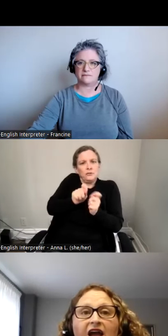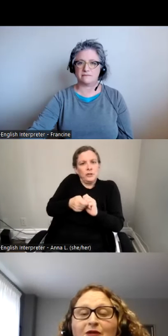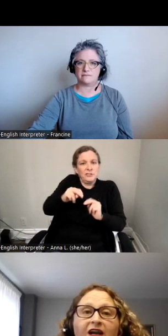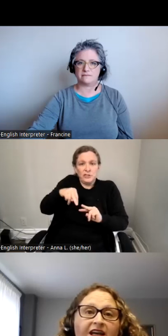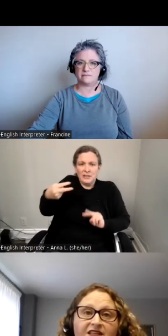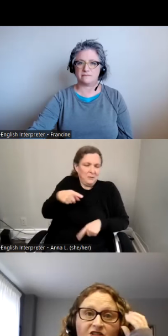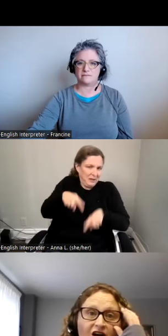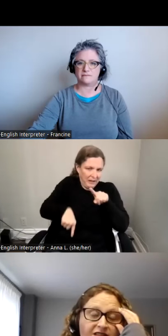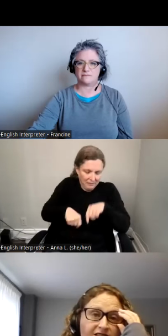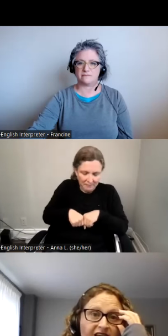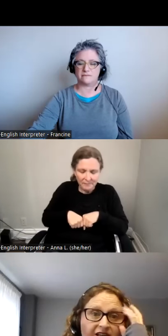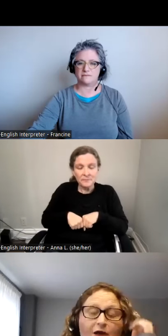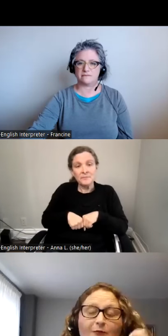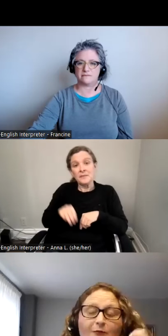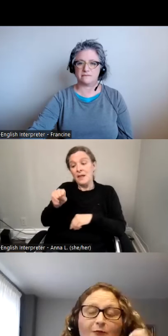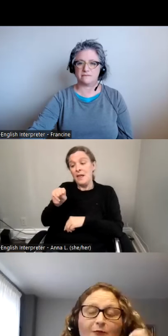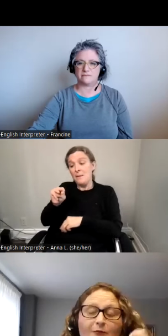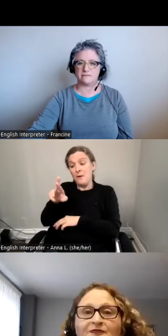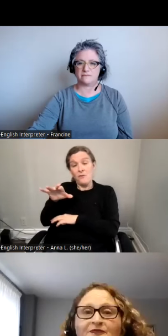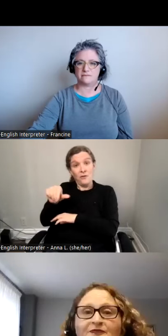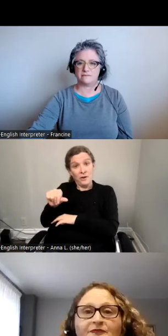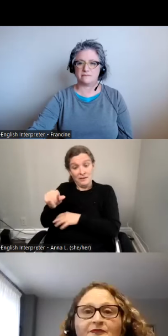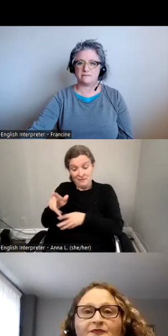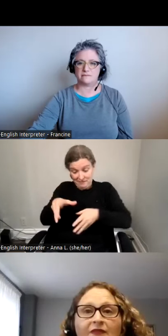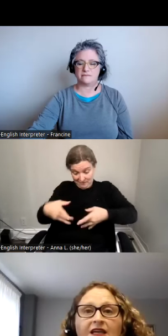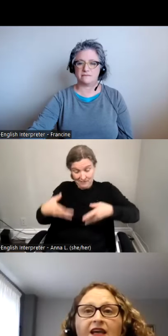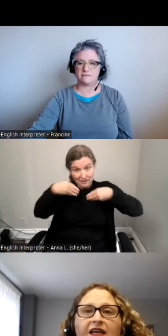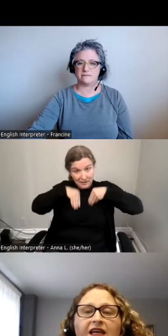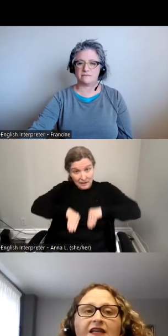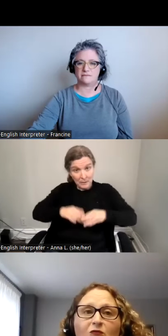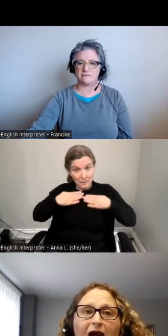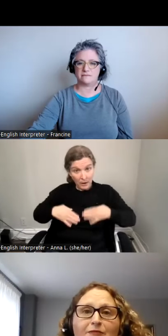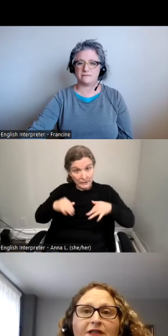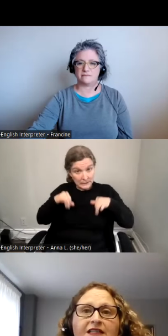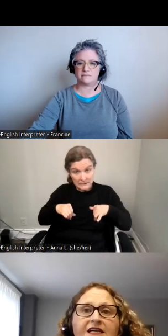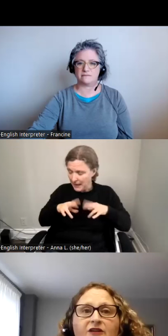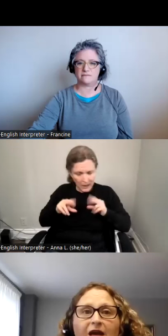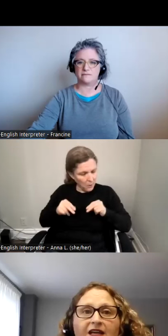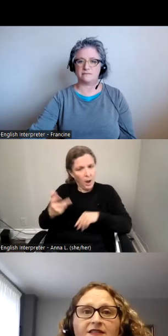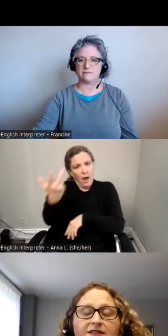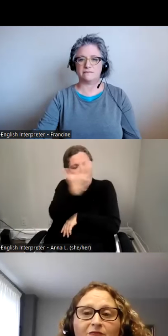That would allow the Vaccine into our DNA